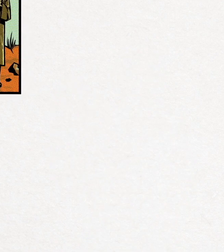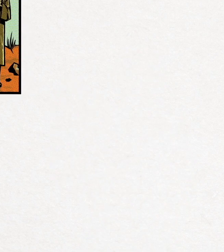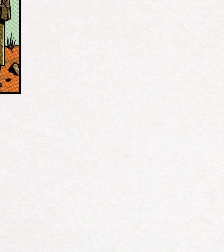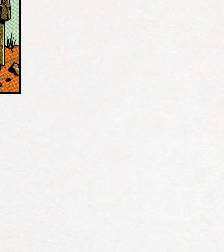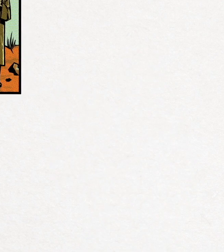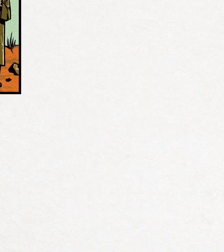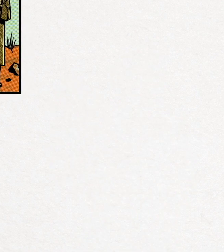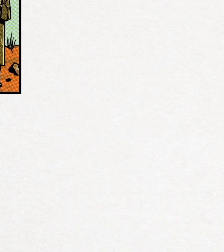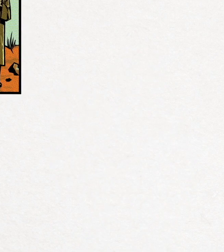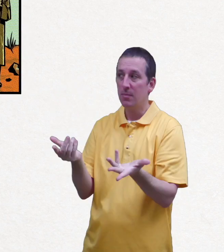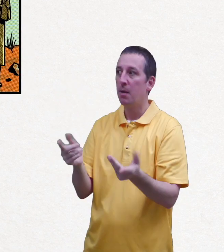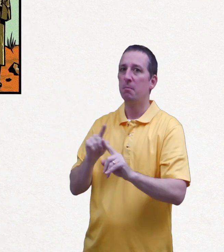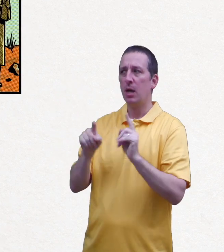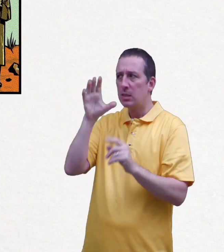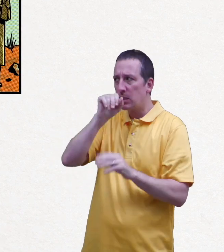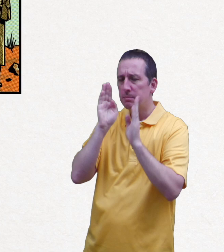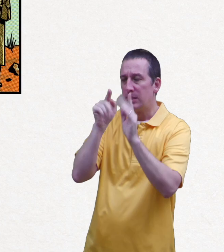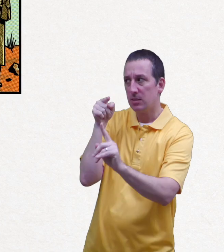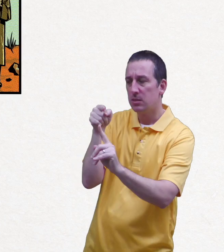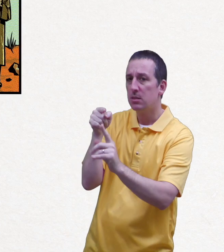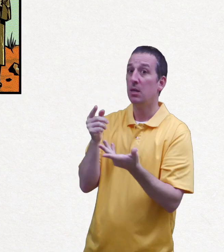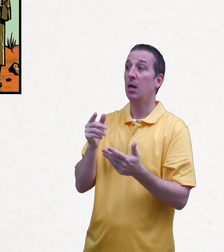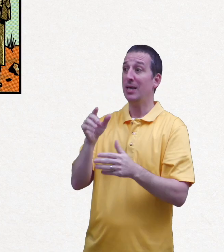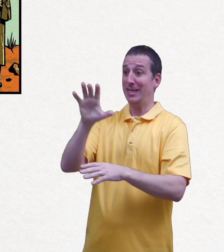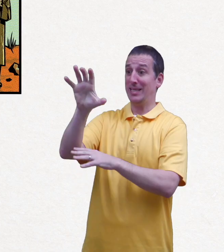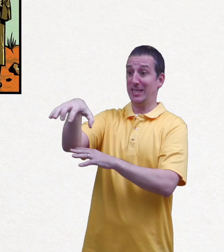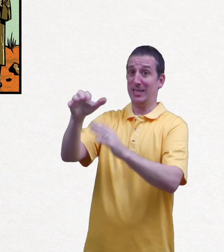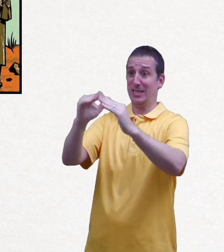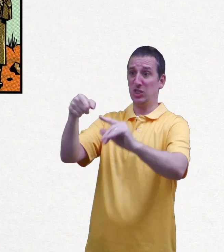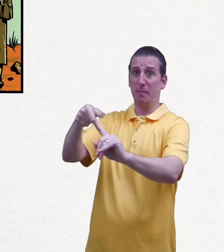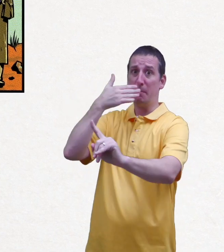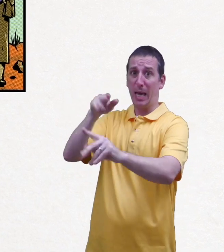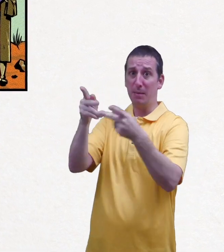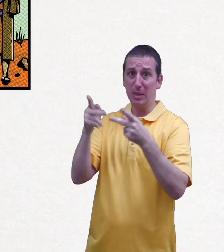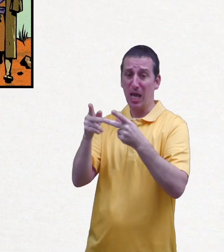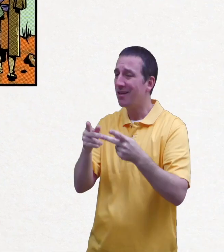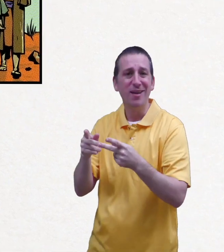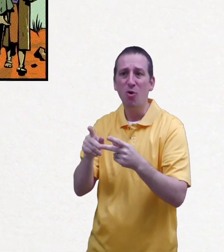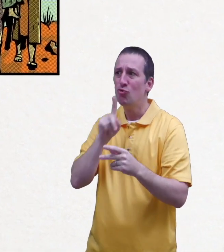Jon: Uh-oh, so this is a problem? Tim: You would think so, but pay attention. Instead of Egypt being the bad place,